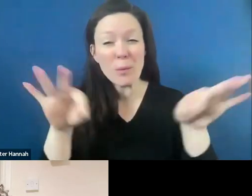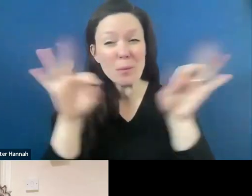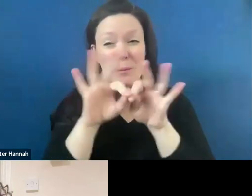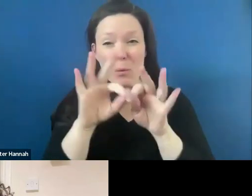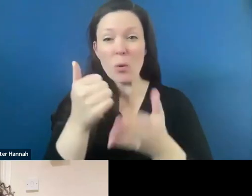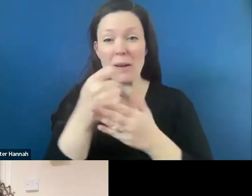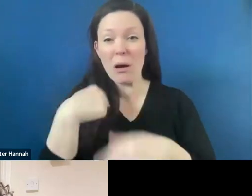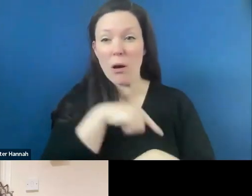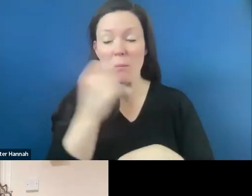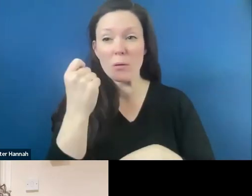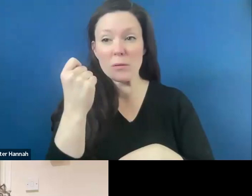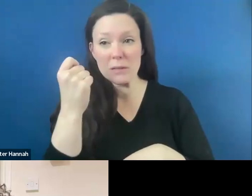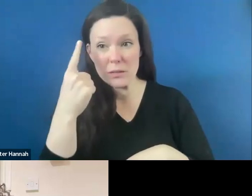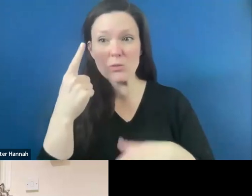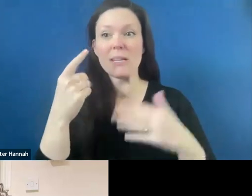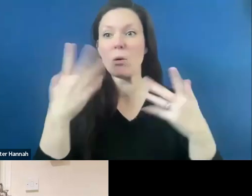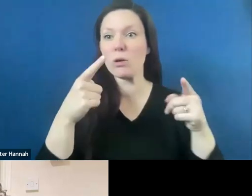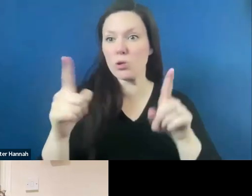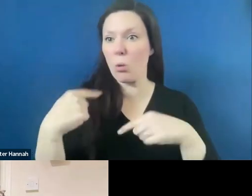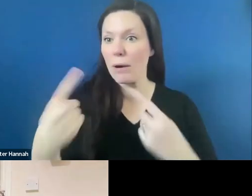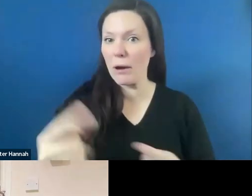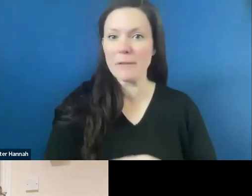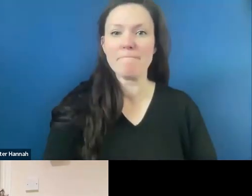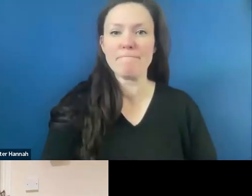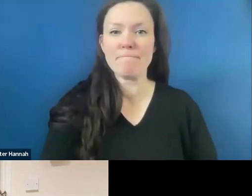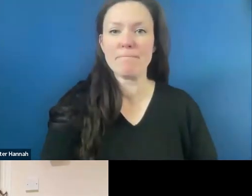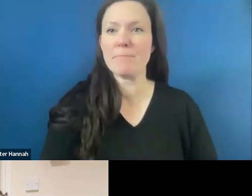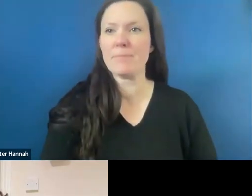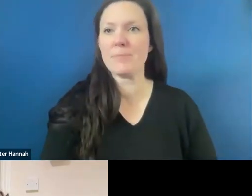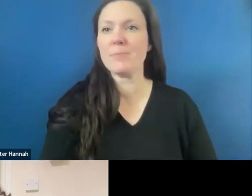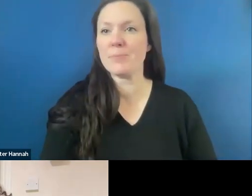and acting for many people so I'm glad to be here. Okay, so